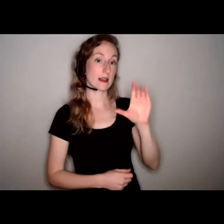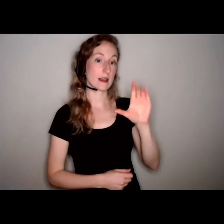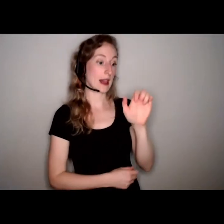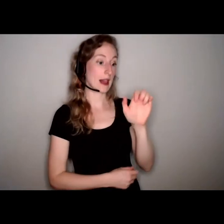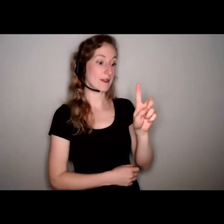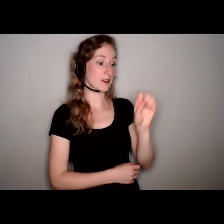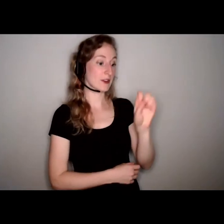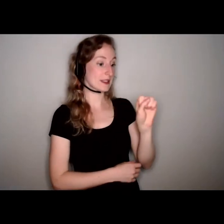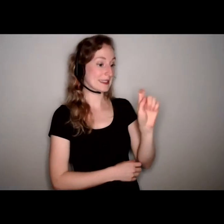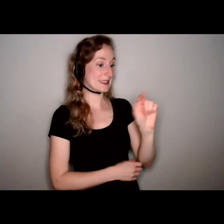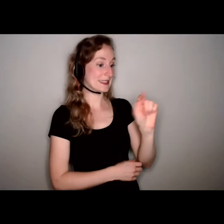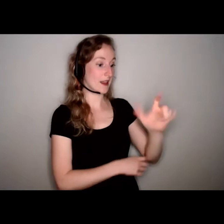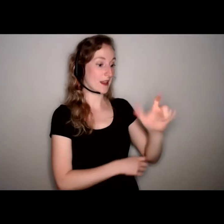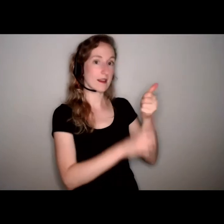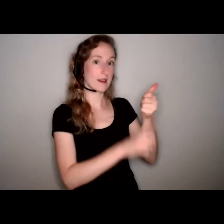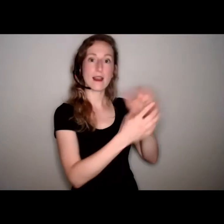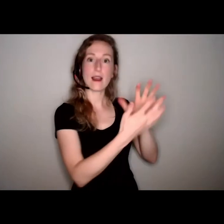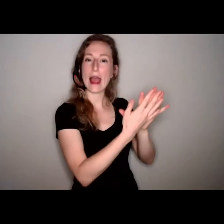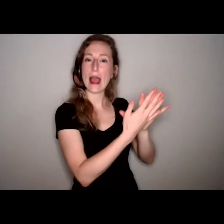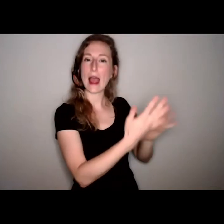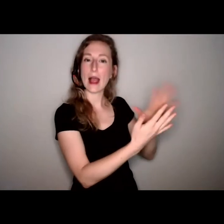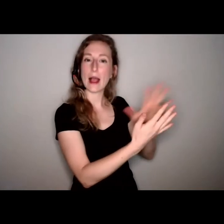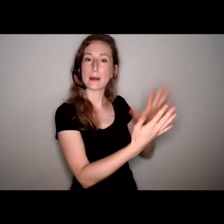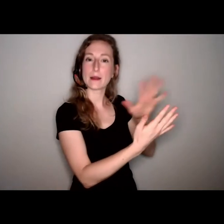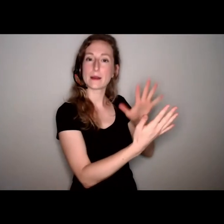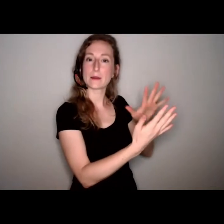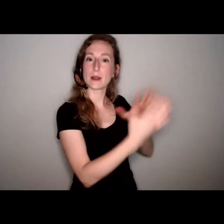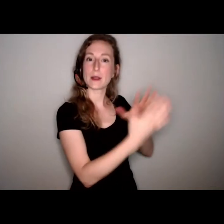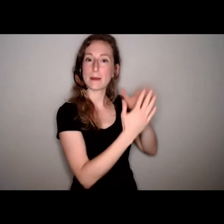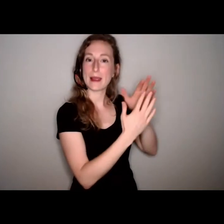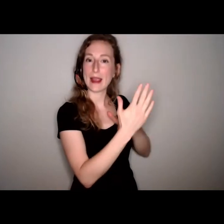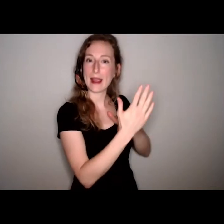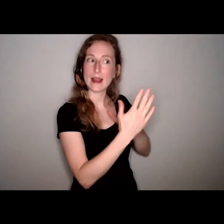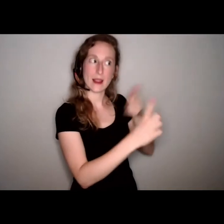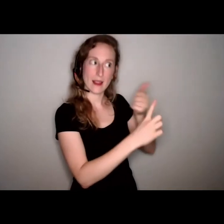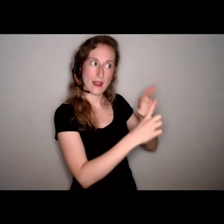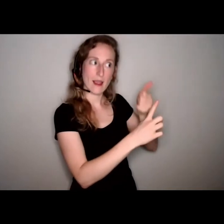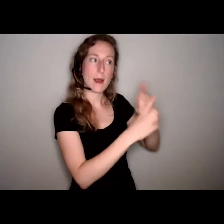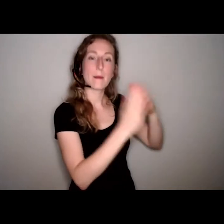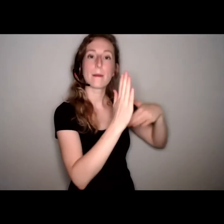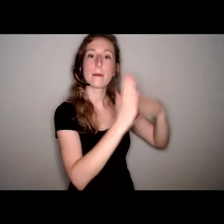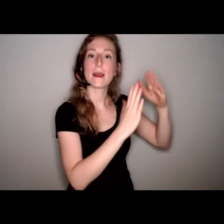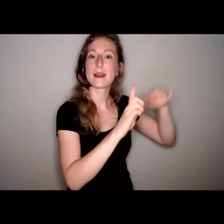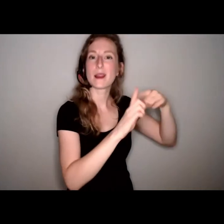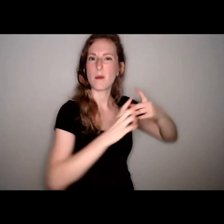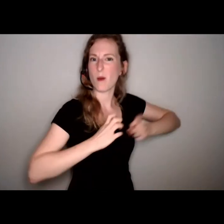Abstract painters, painted about big ideas and emotions that all people experience.